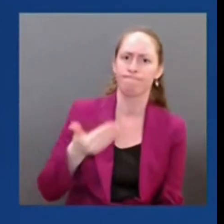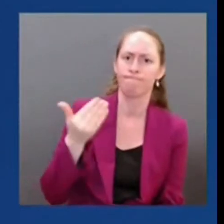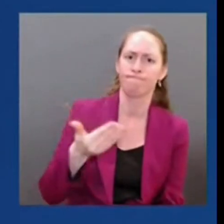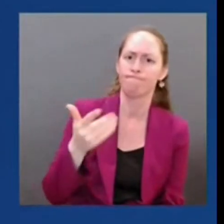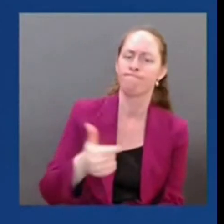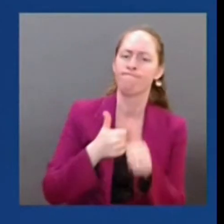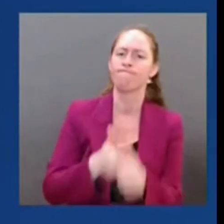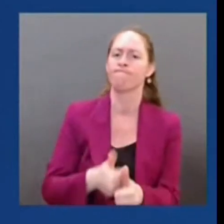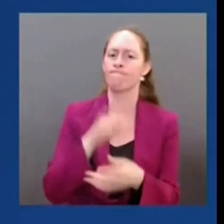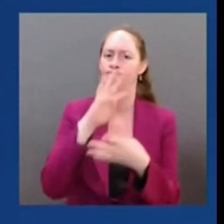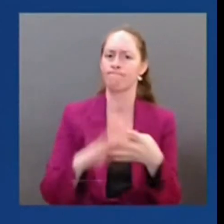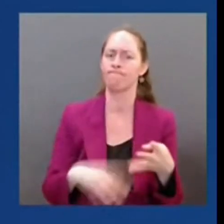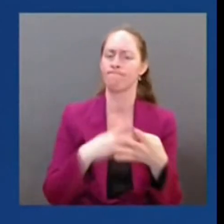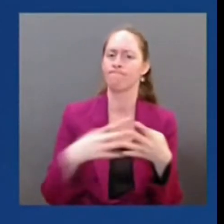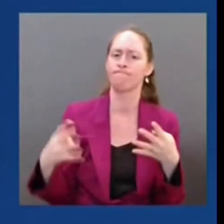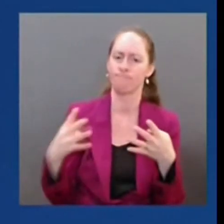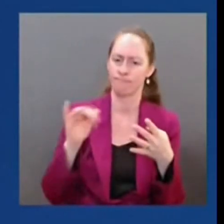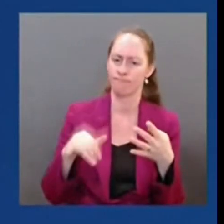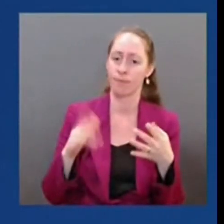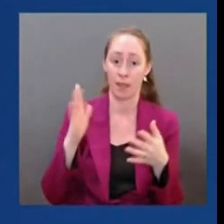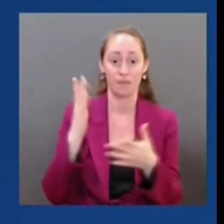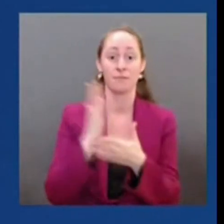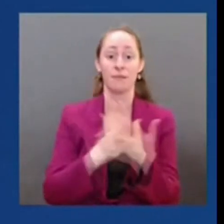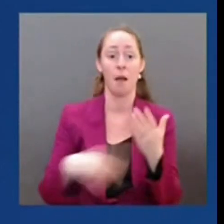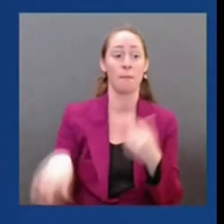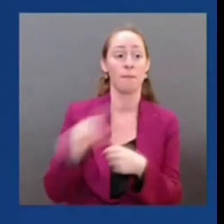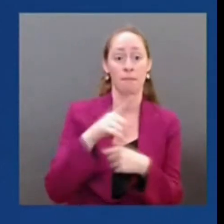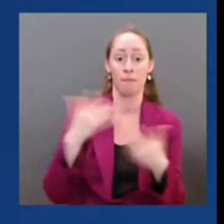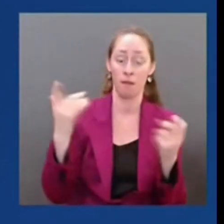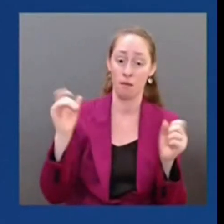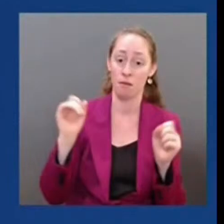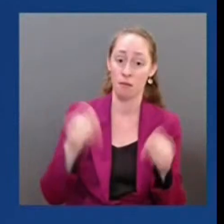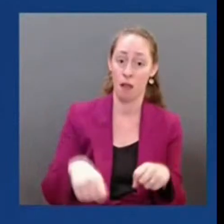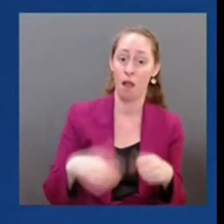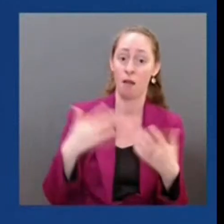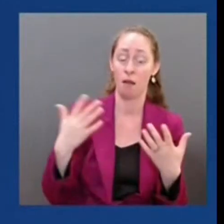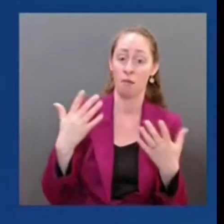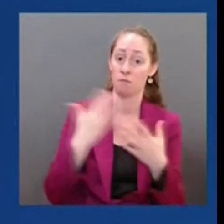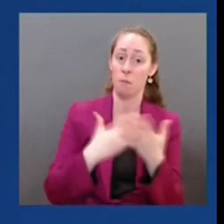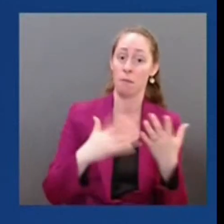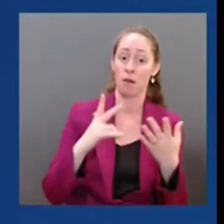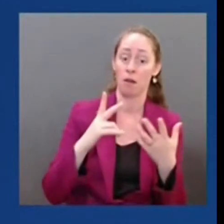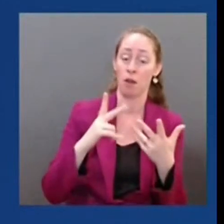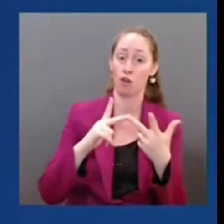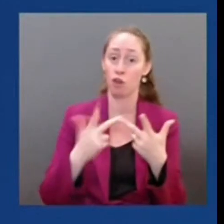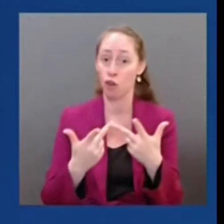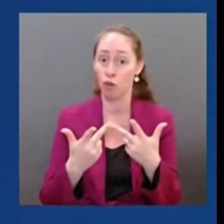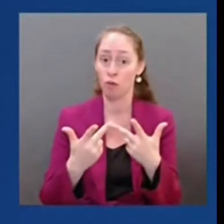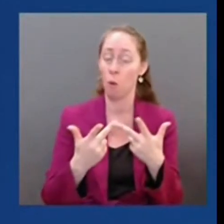DATE. AS I SHOWED IN THE GRAPH THERE